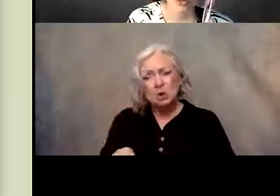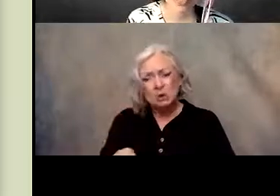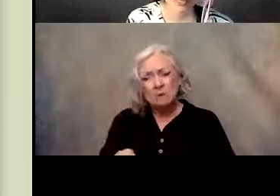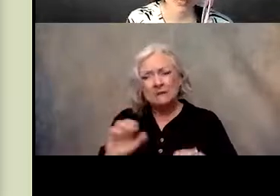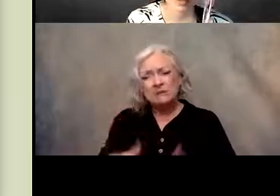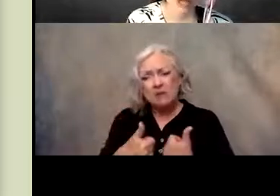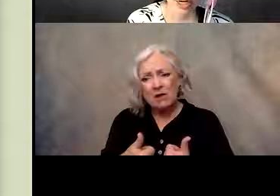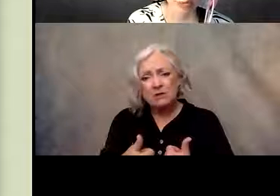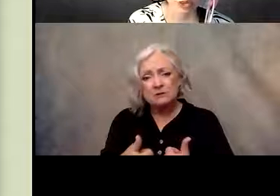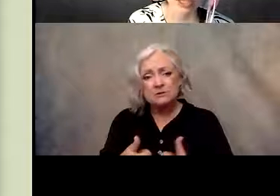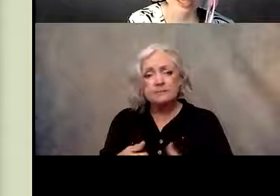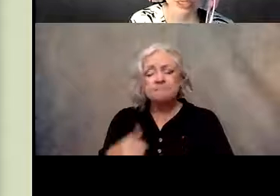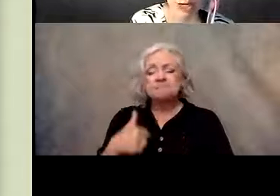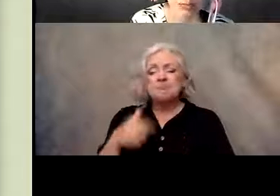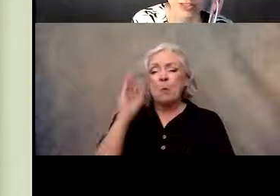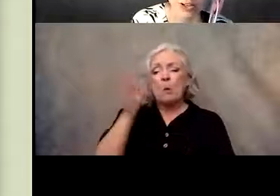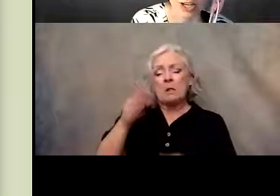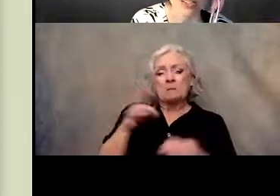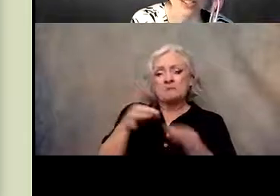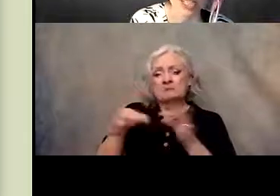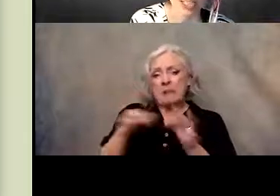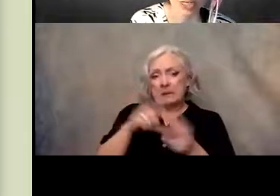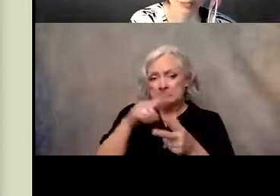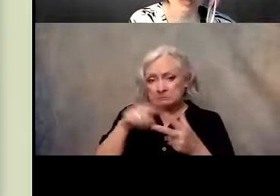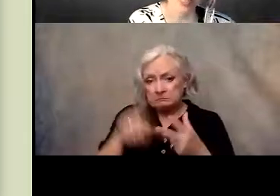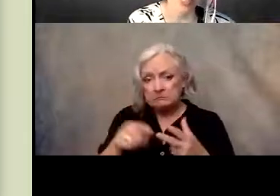what some of the better opportunities and options are in a couple of slides.